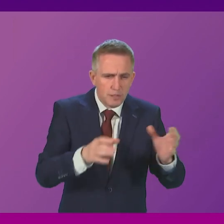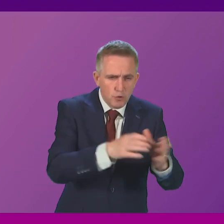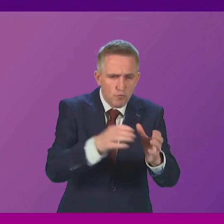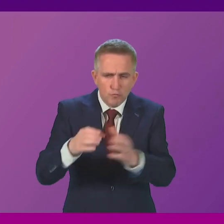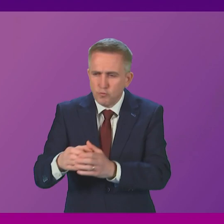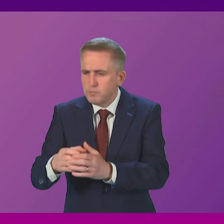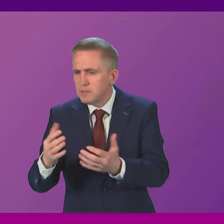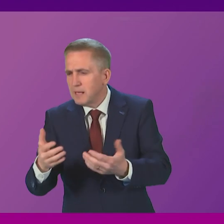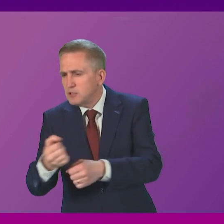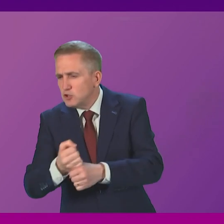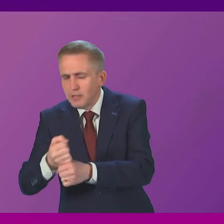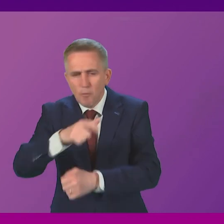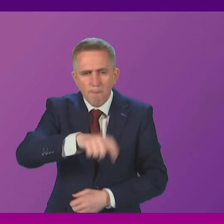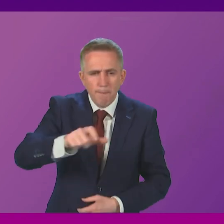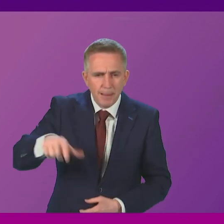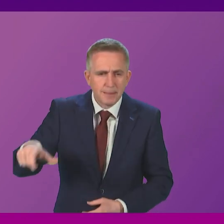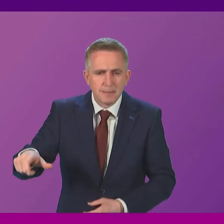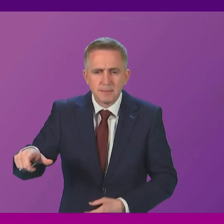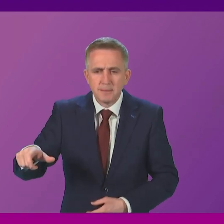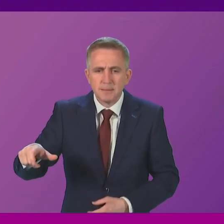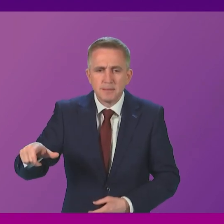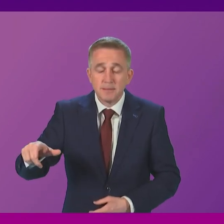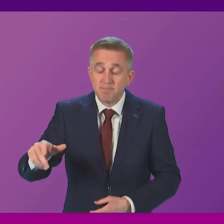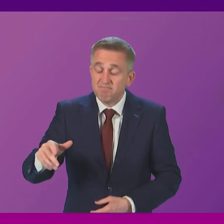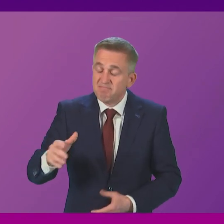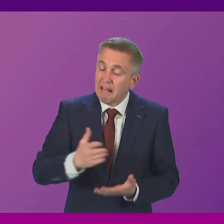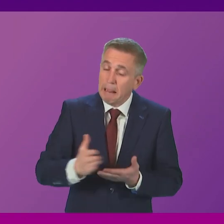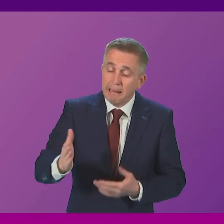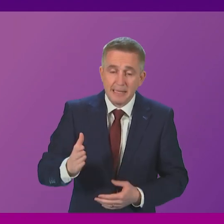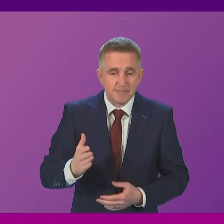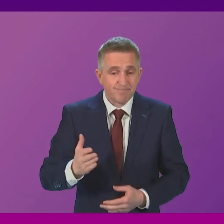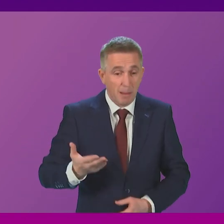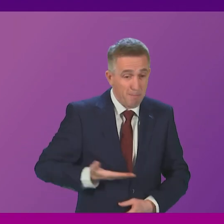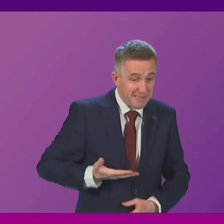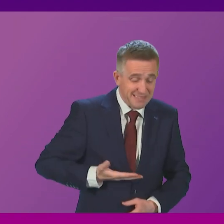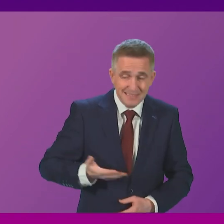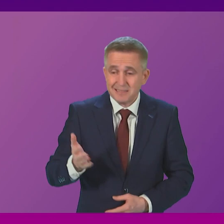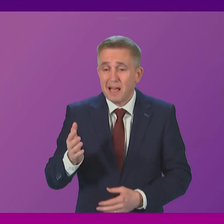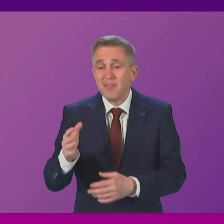There is no doubt that people and businesses are feeling the significant pressures of the